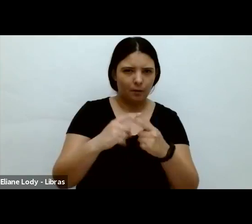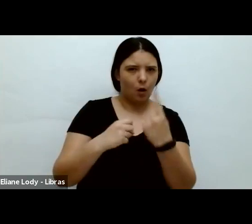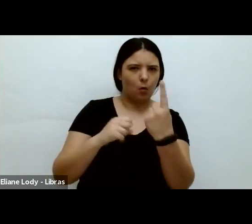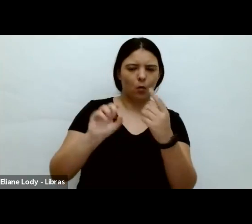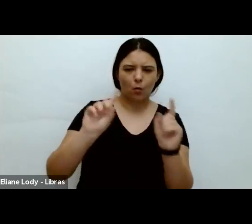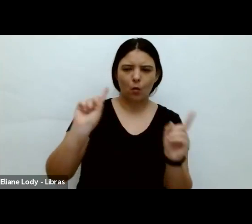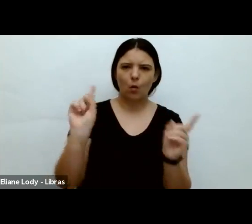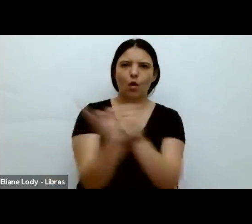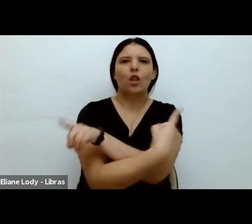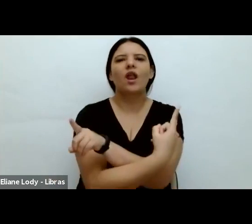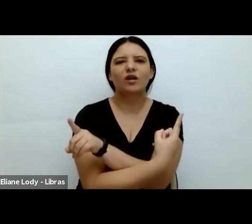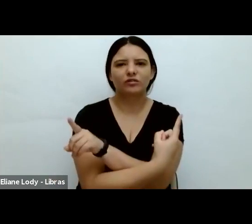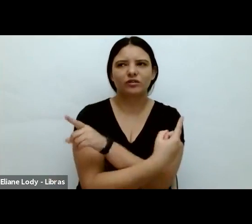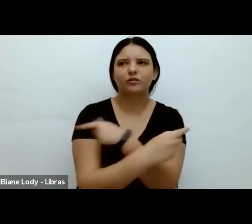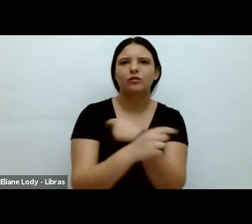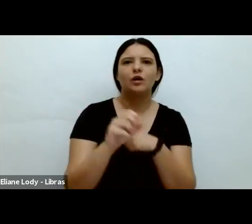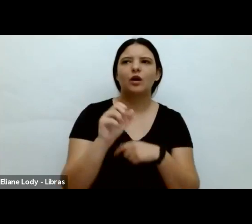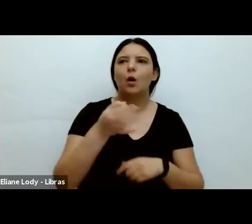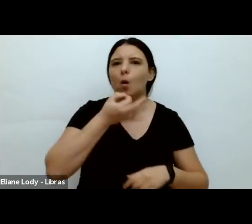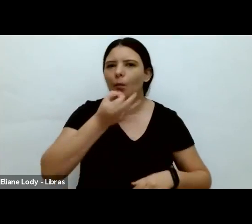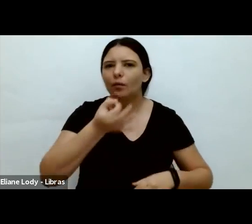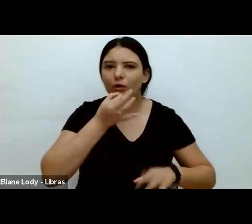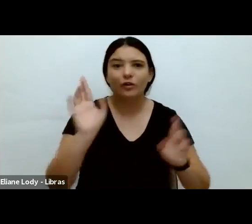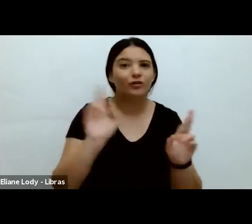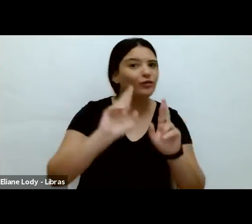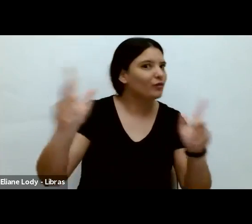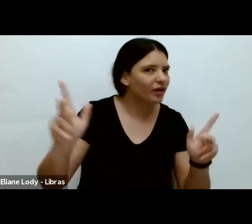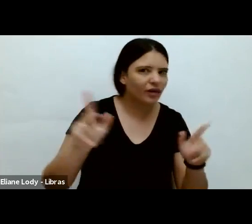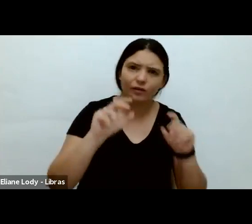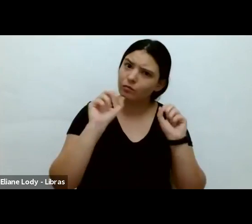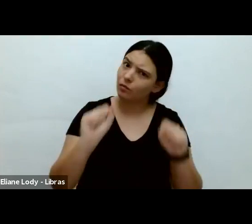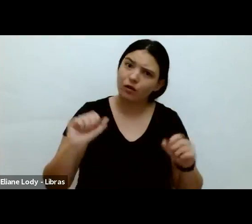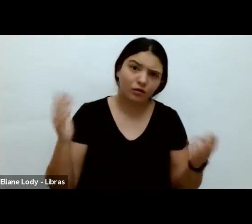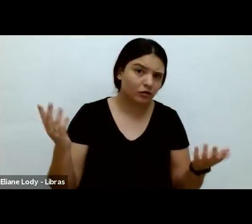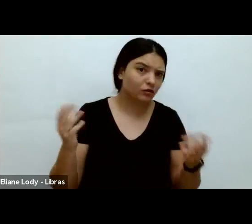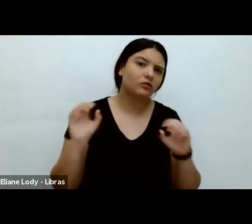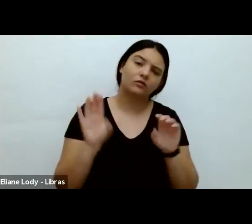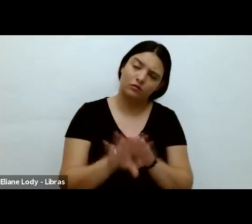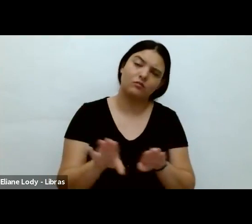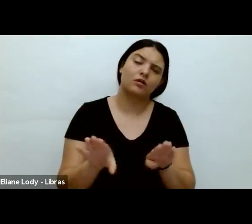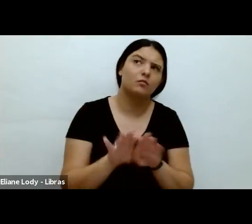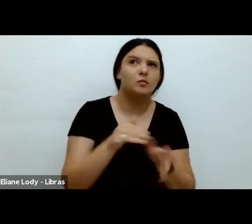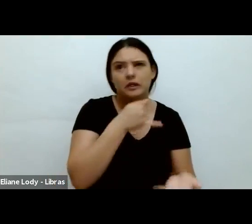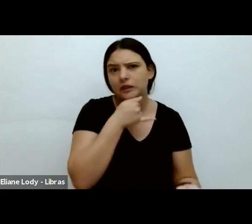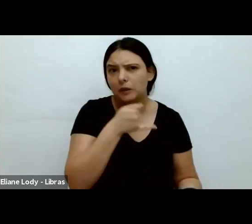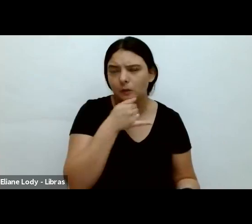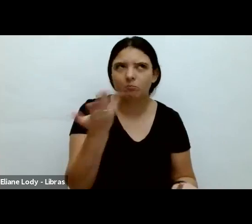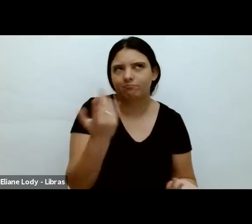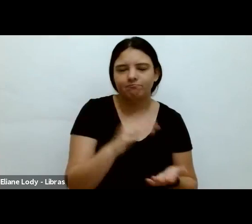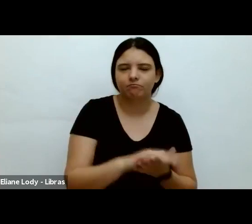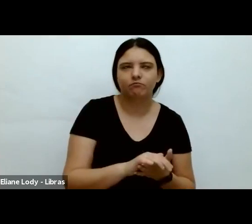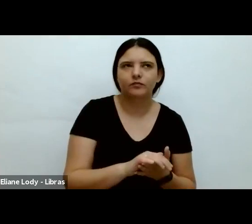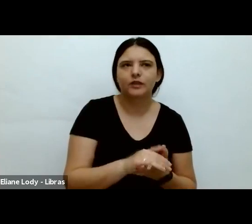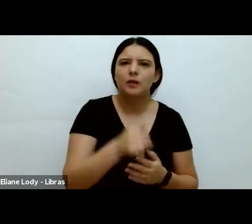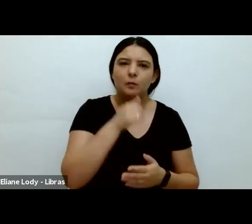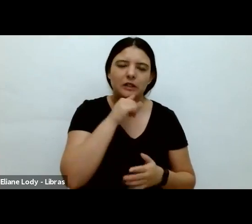we complement one another but. sometimes even when we are producing something like when we produce. ucing ucing an an article let's say, some time